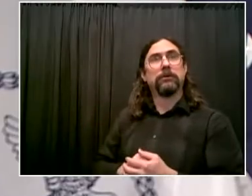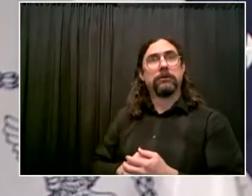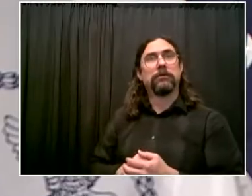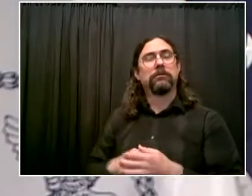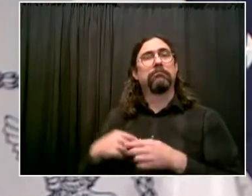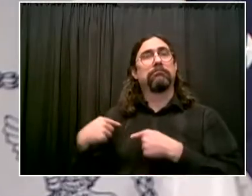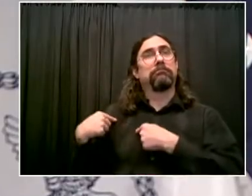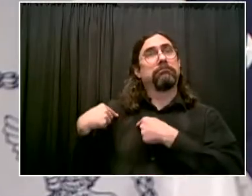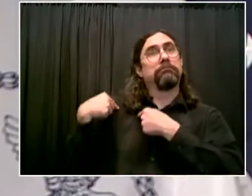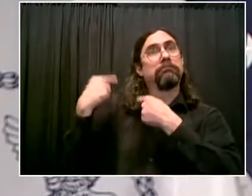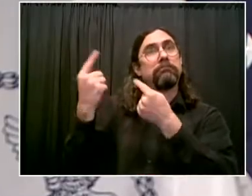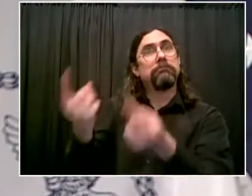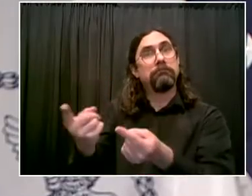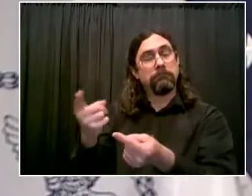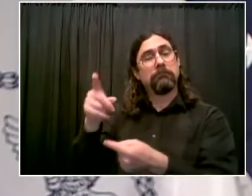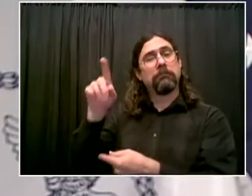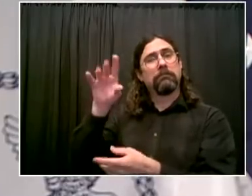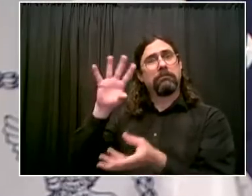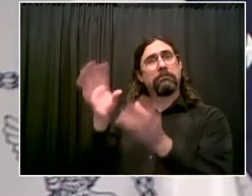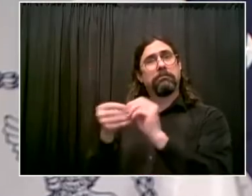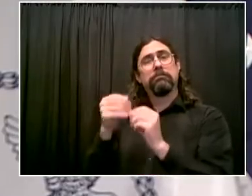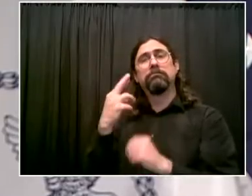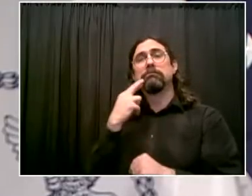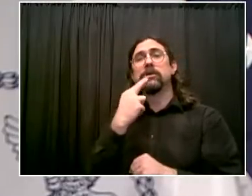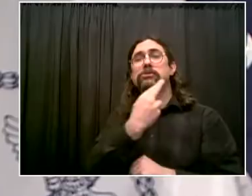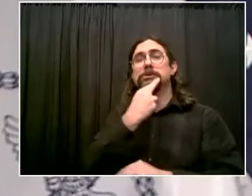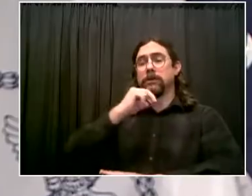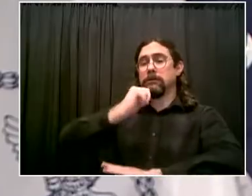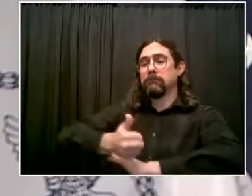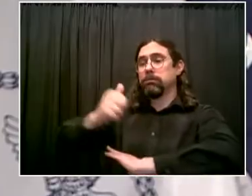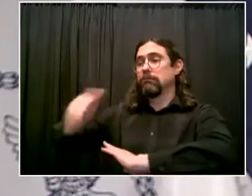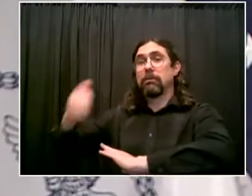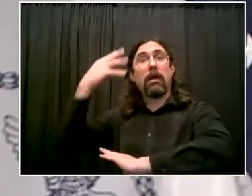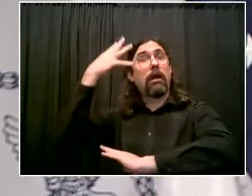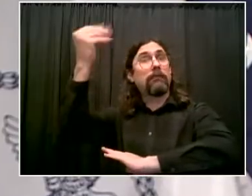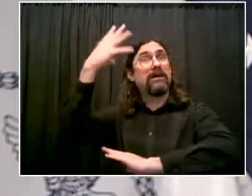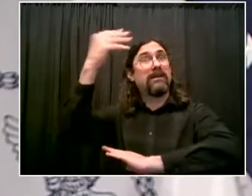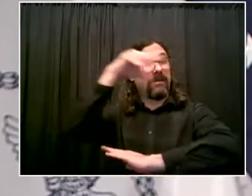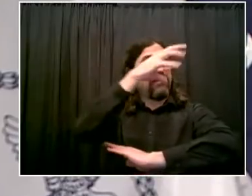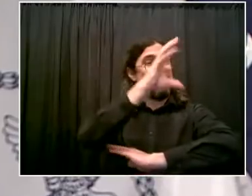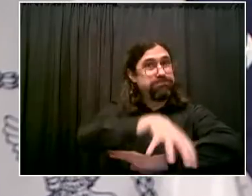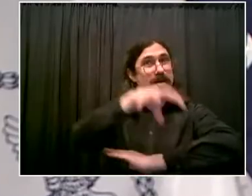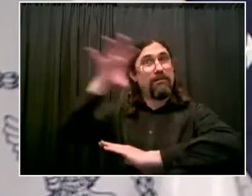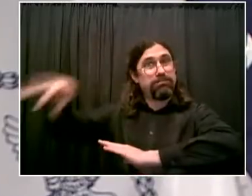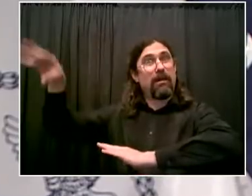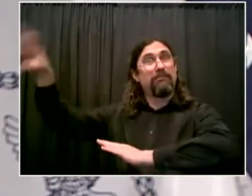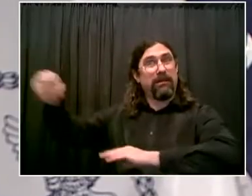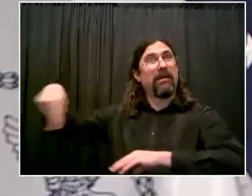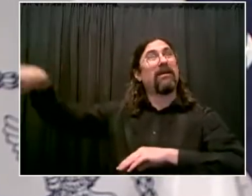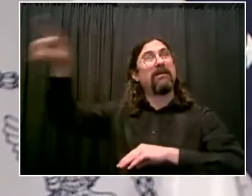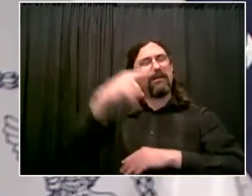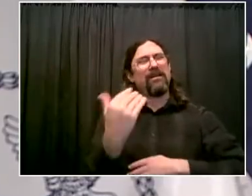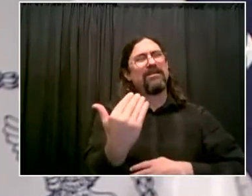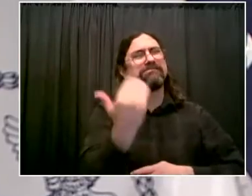THIS TO UNDERSTAND IS BECOME A LIFELINE TO THEM. WE HAVE DRIVERS